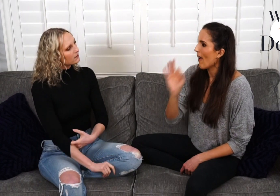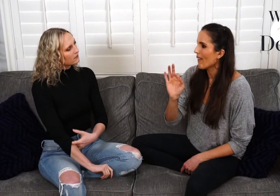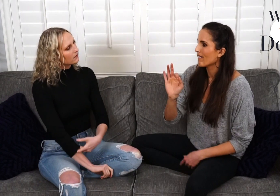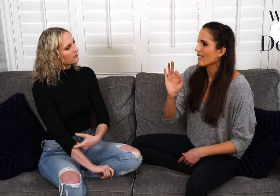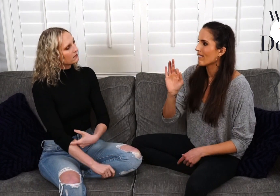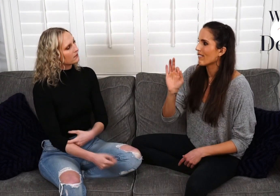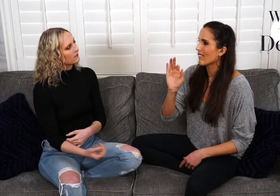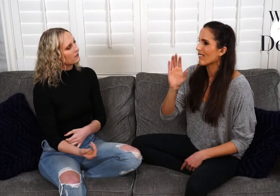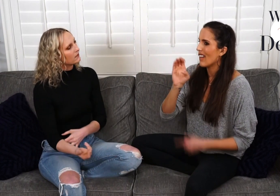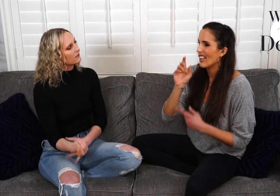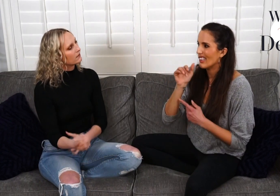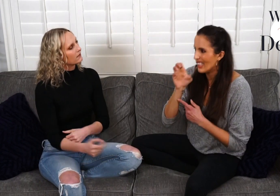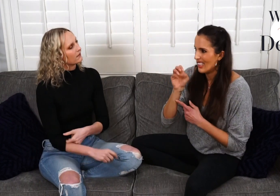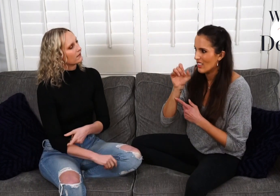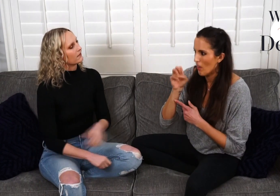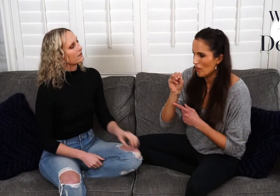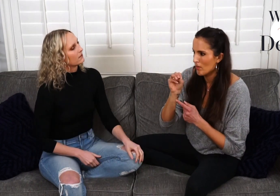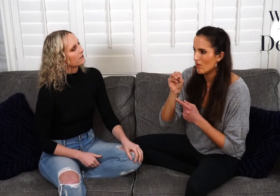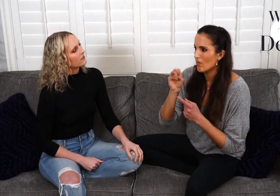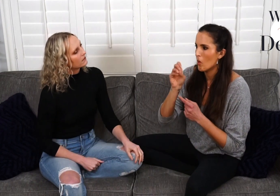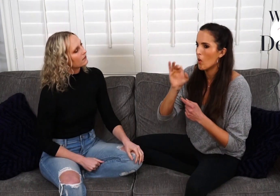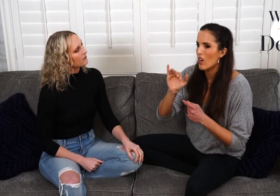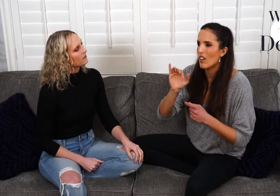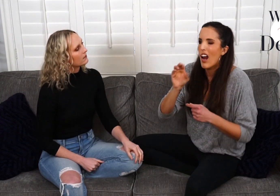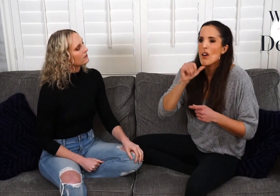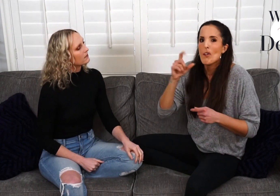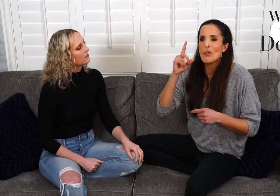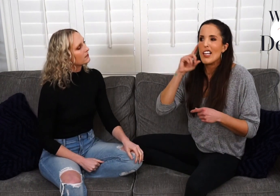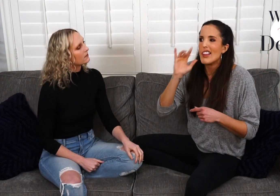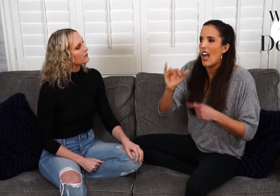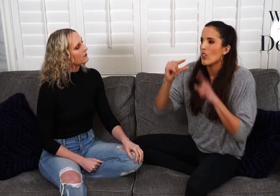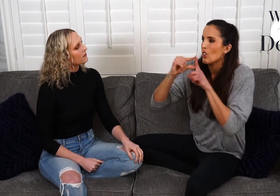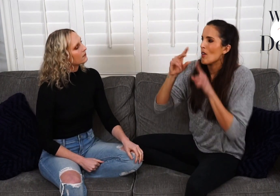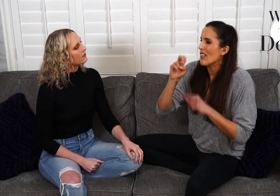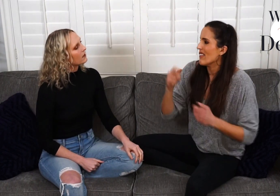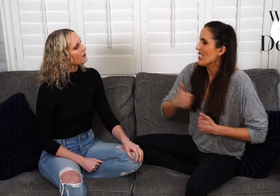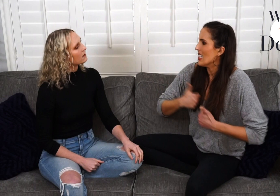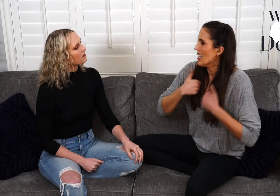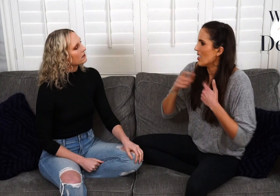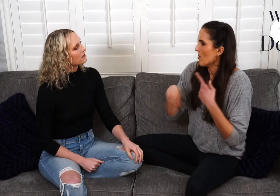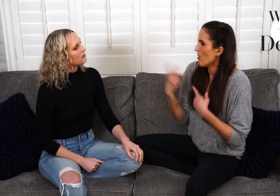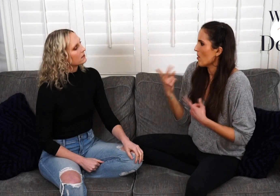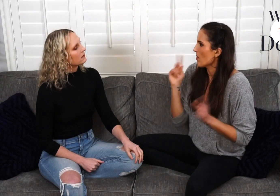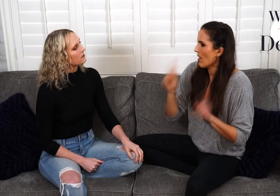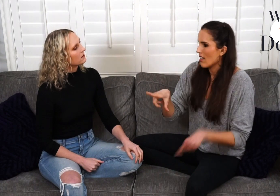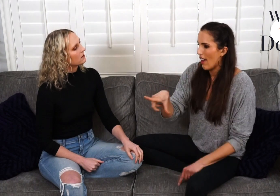was aware of “elitism” or I mean, I really don't think that term even existed when we went